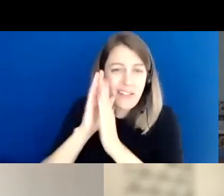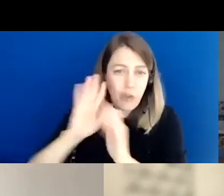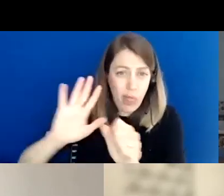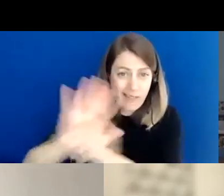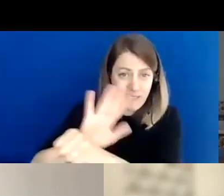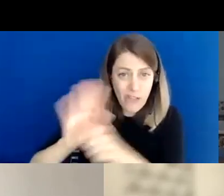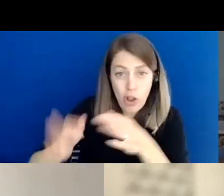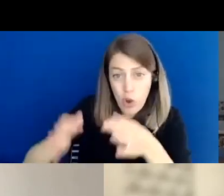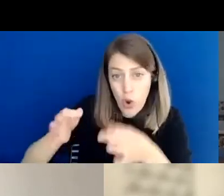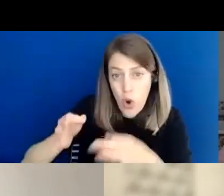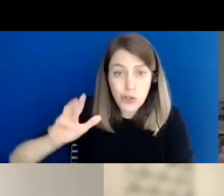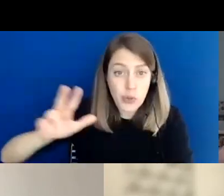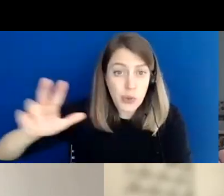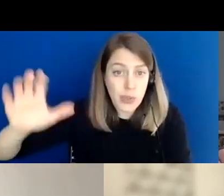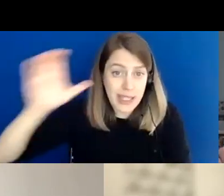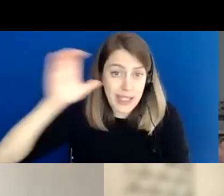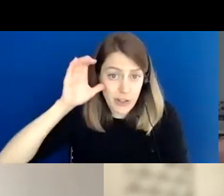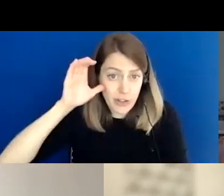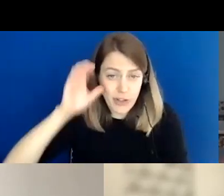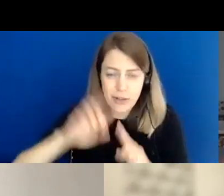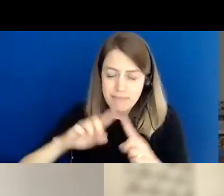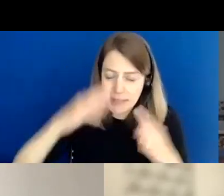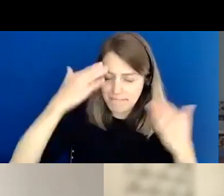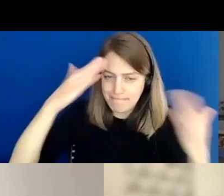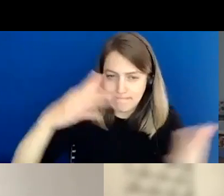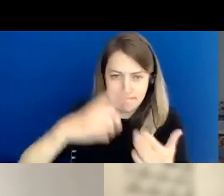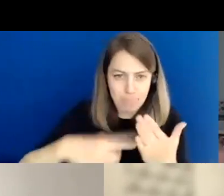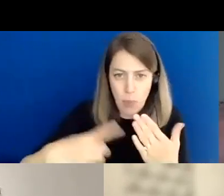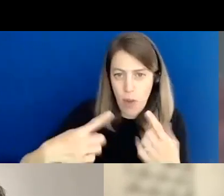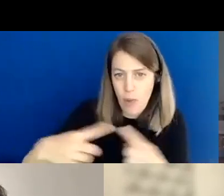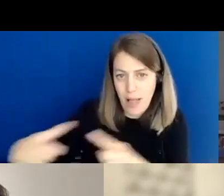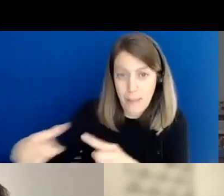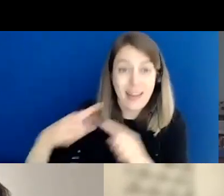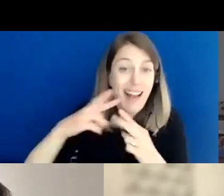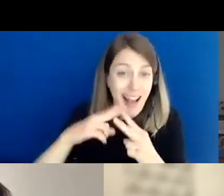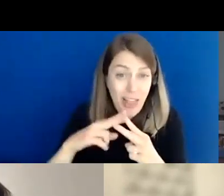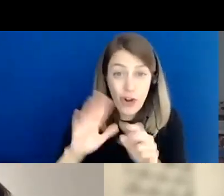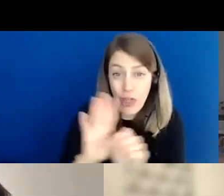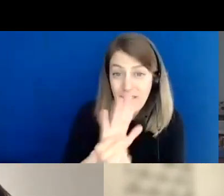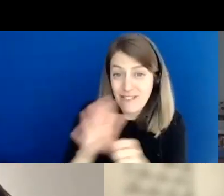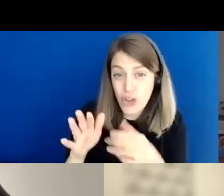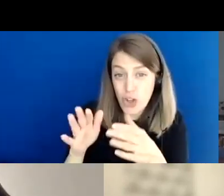But either the full court will say, sorry we're not going to hear it,